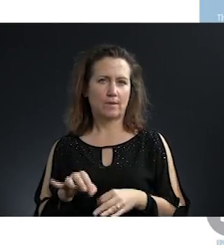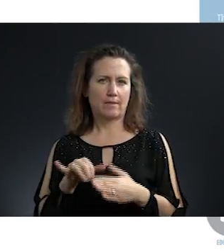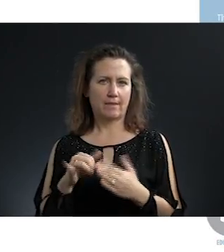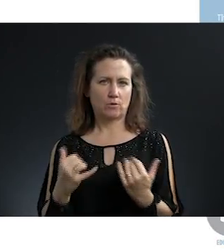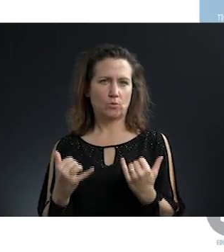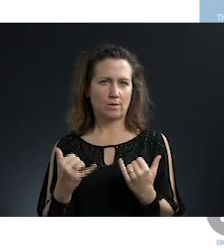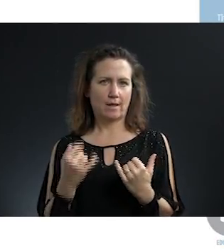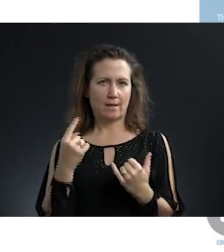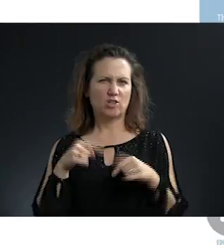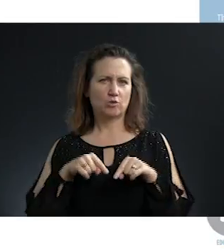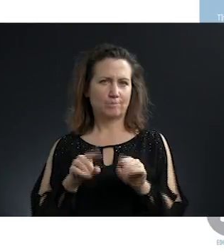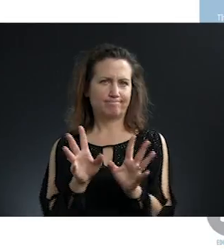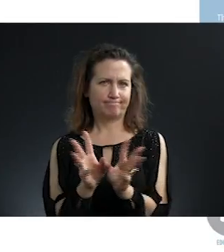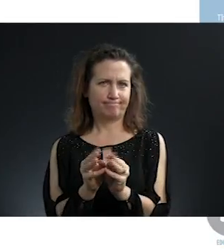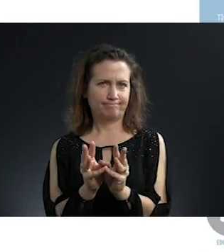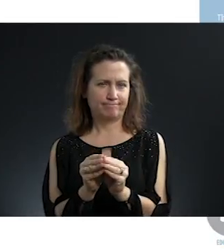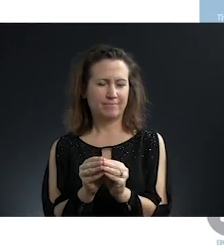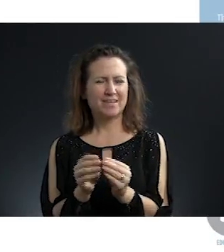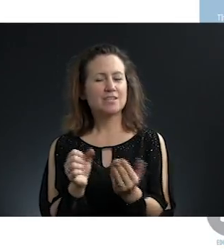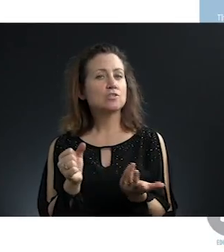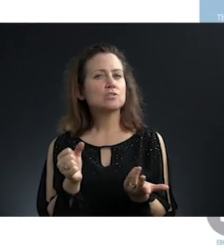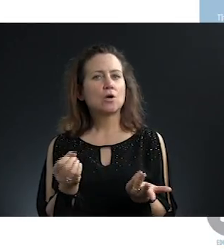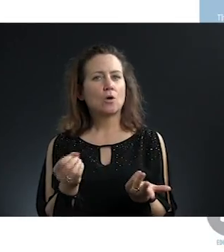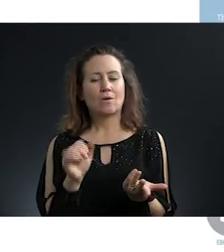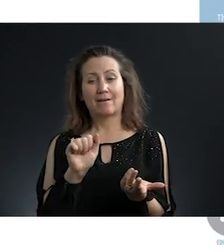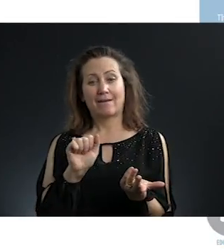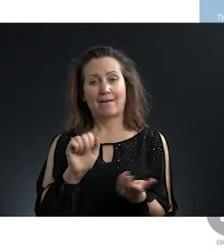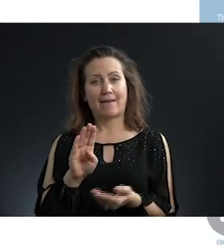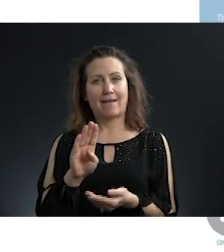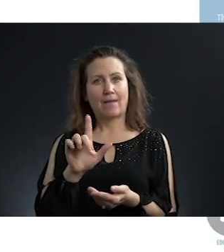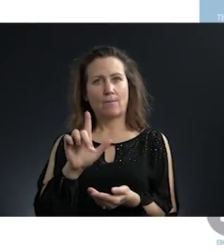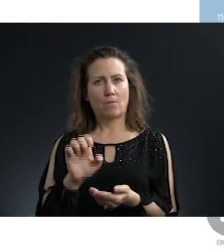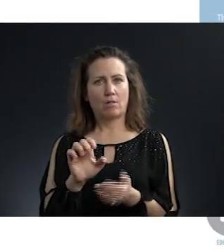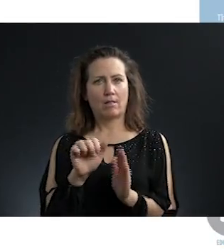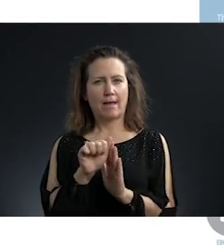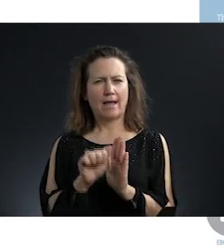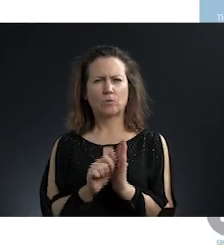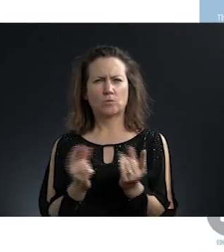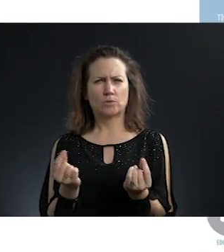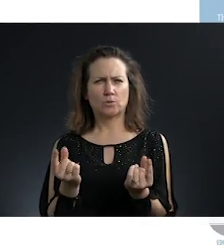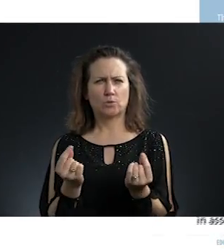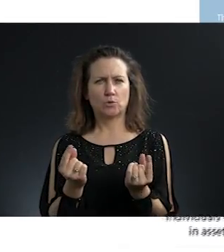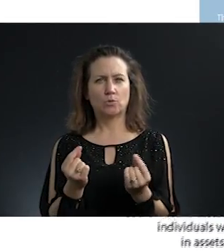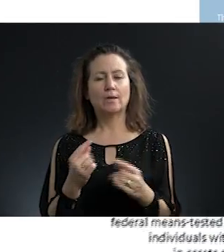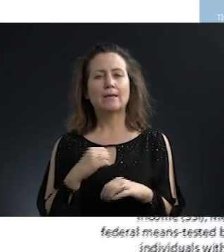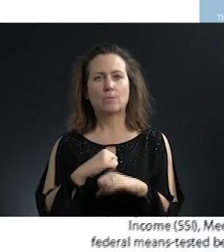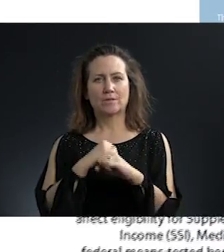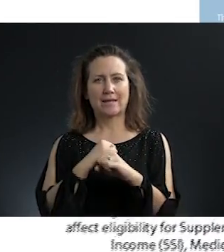so What does the able Act do? it protects current disability and health care benefits.